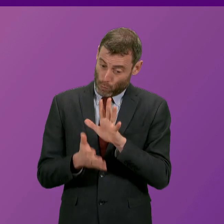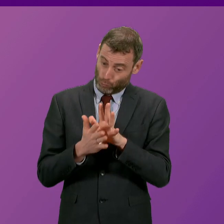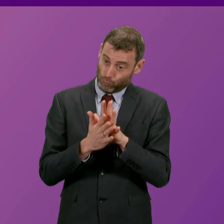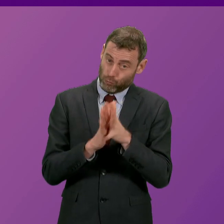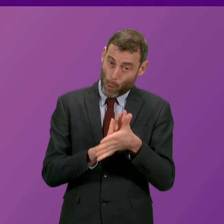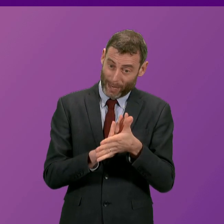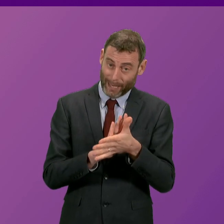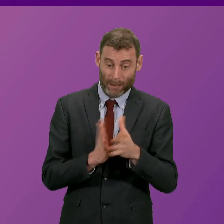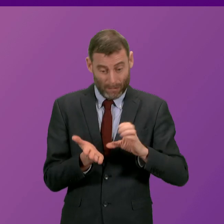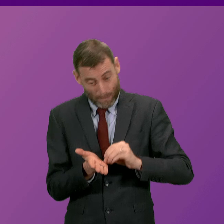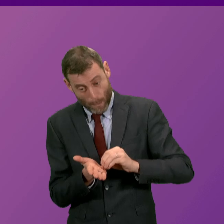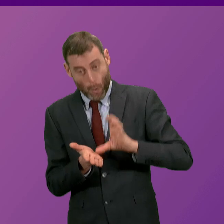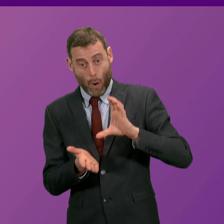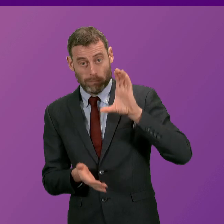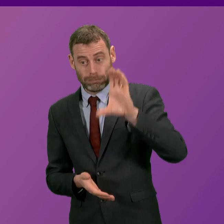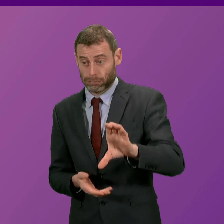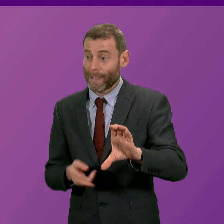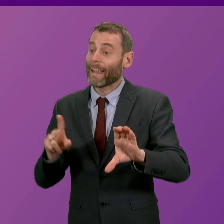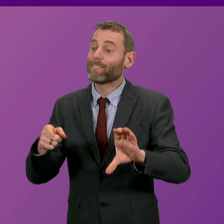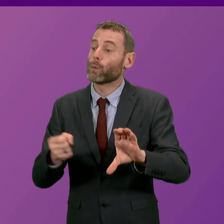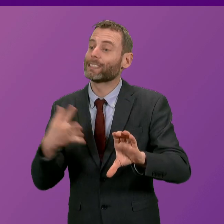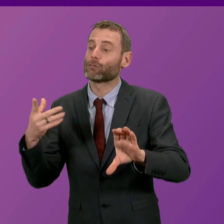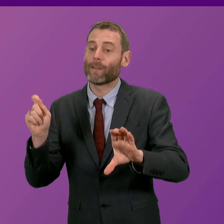of strengthening our public services if he does not vote for the Government’s budget.